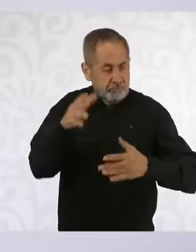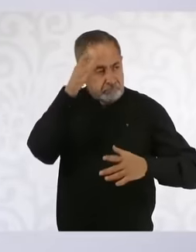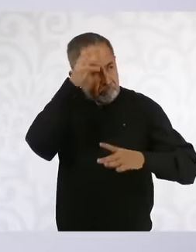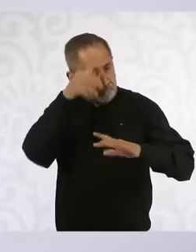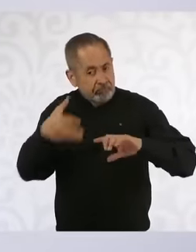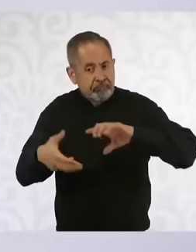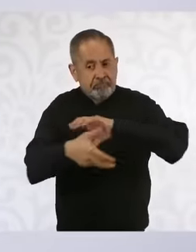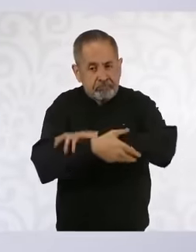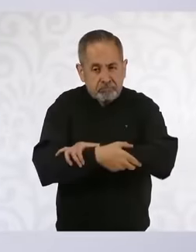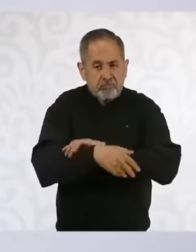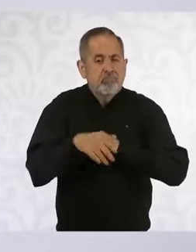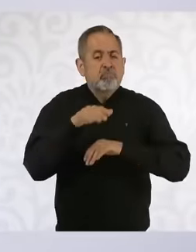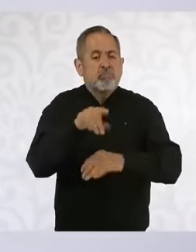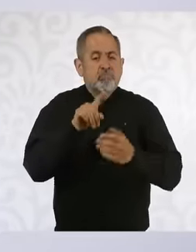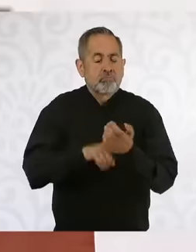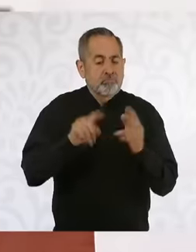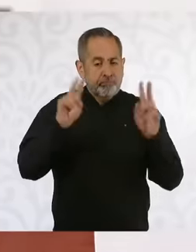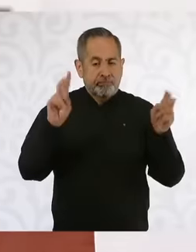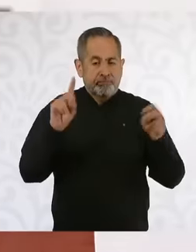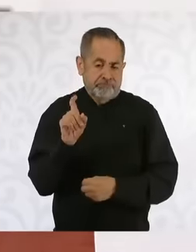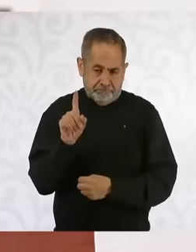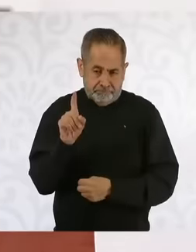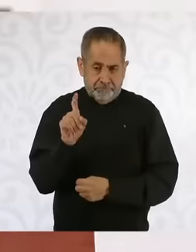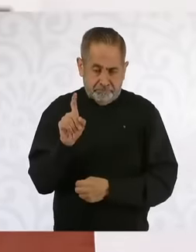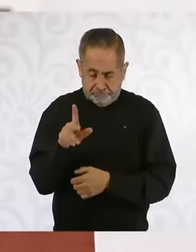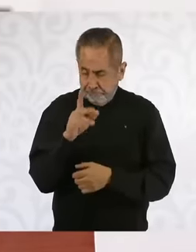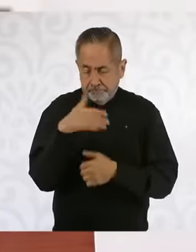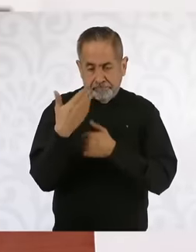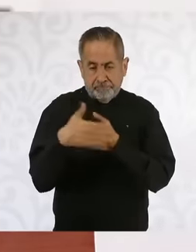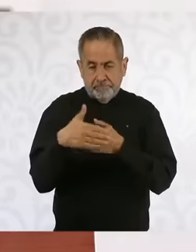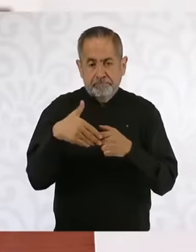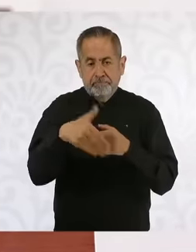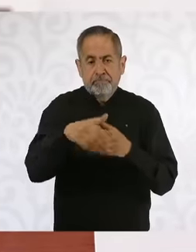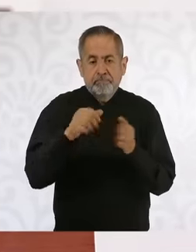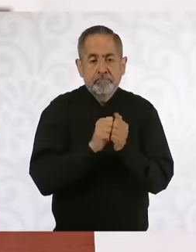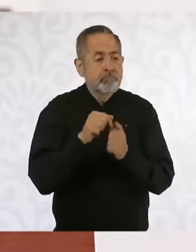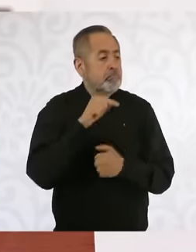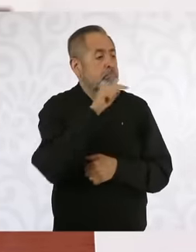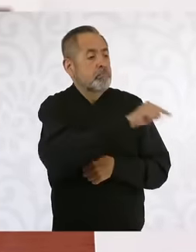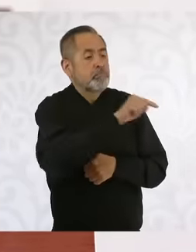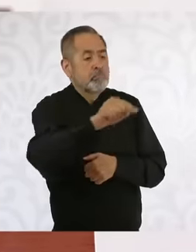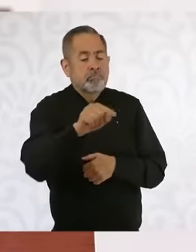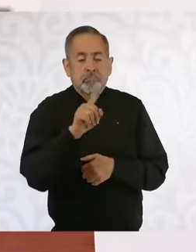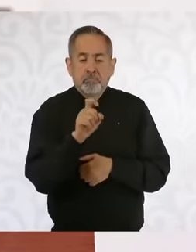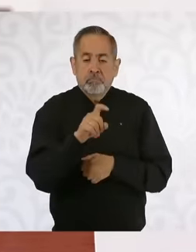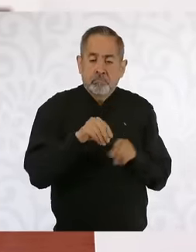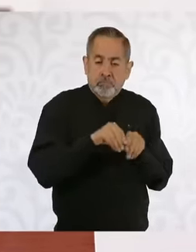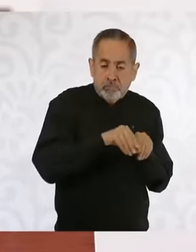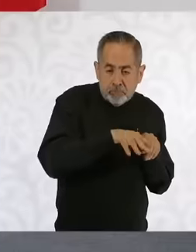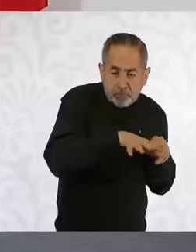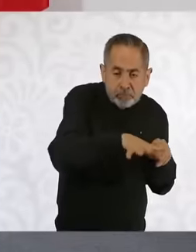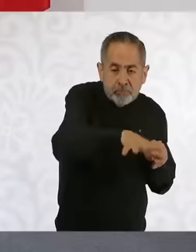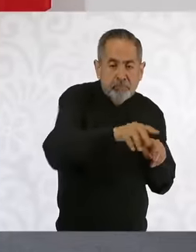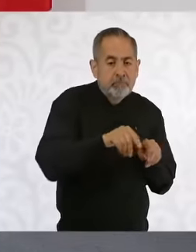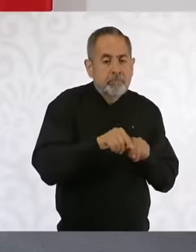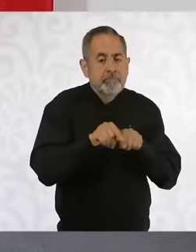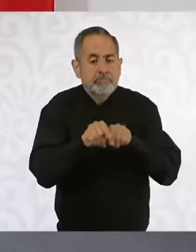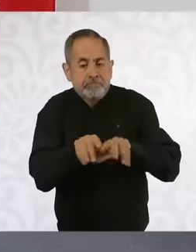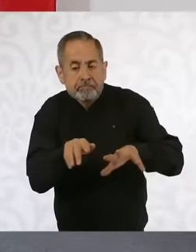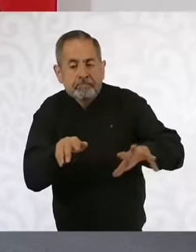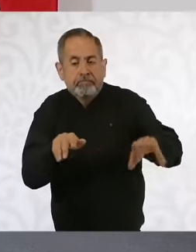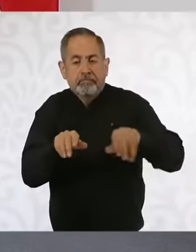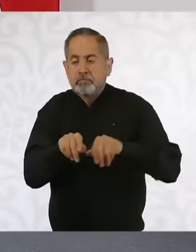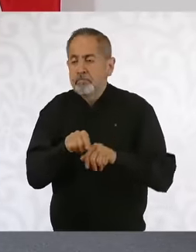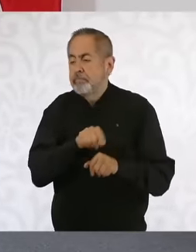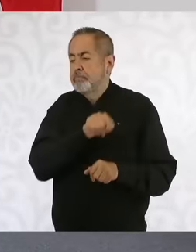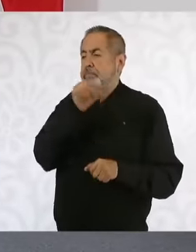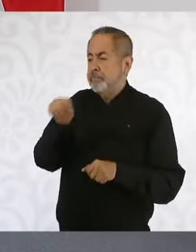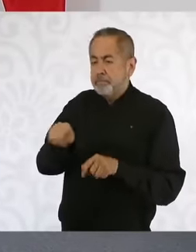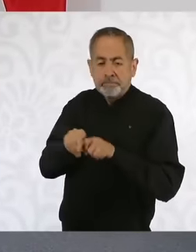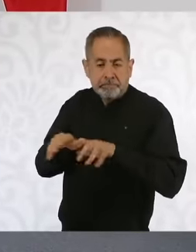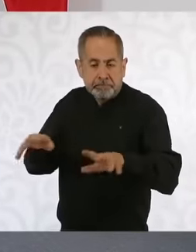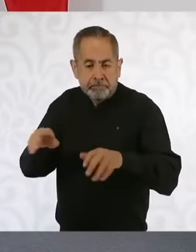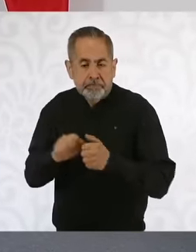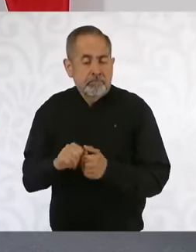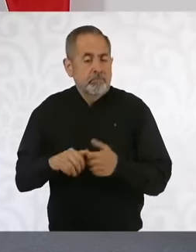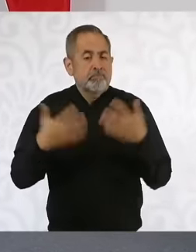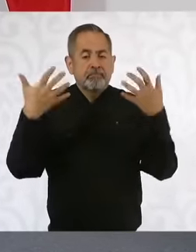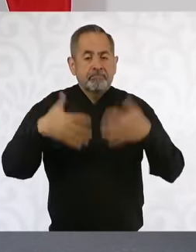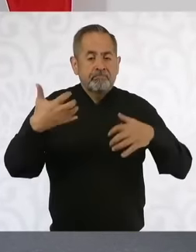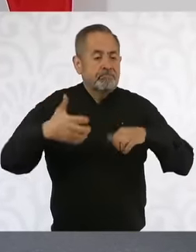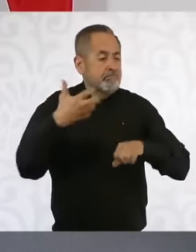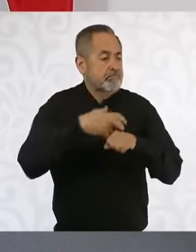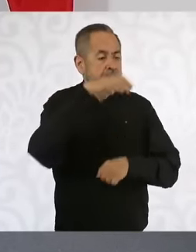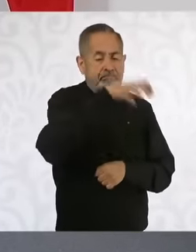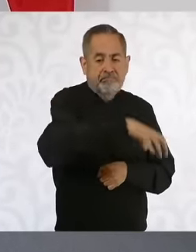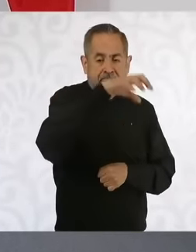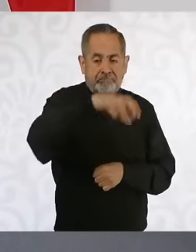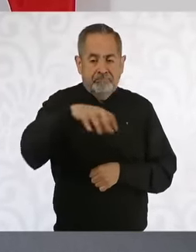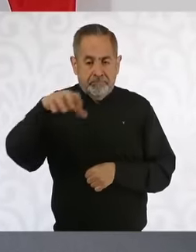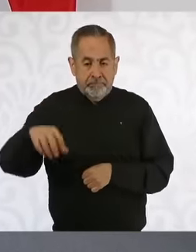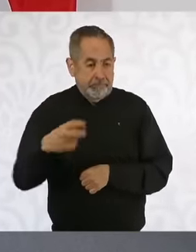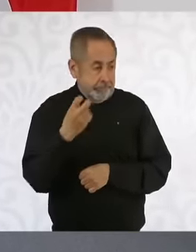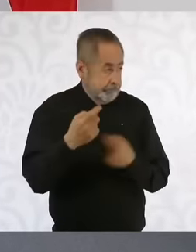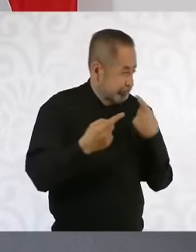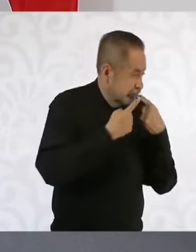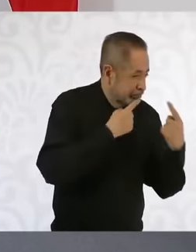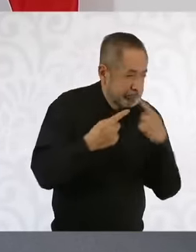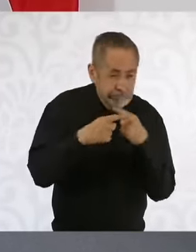water agreement with irrigation districts with Industry. And from there, the modifications to the